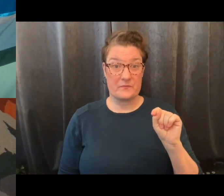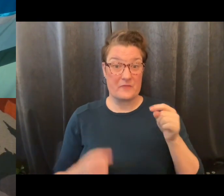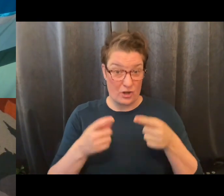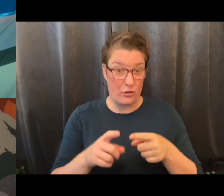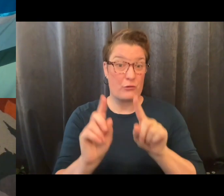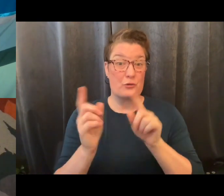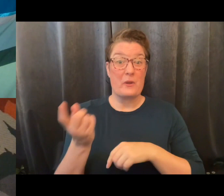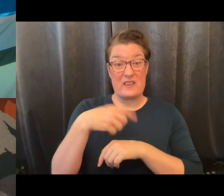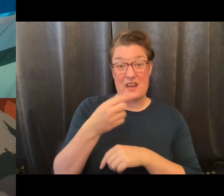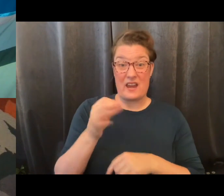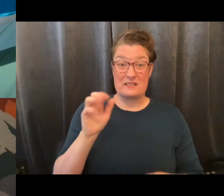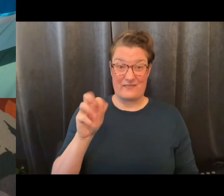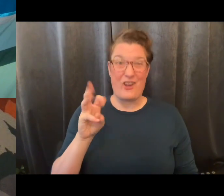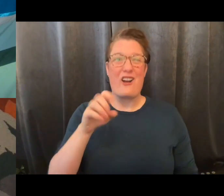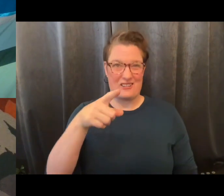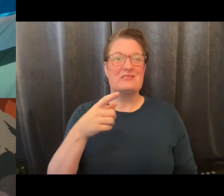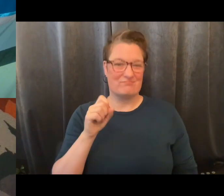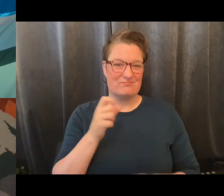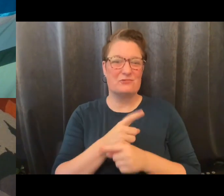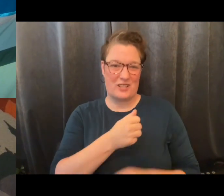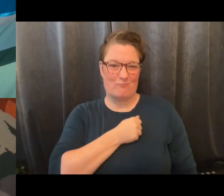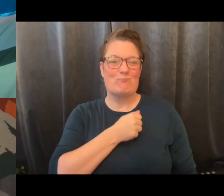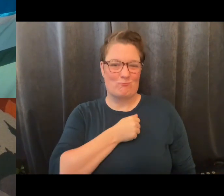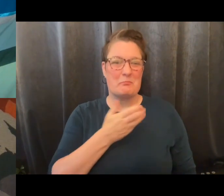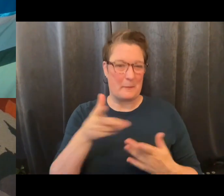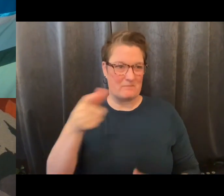like, yeah, you might be familiar with like tapping your chest and it's like